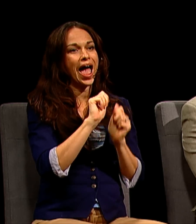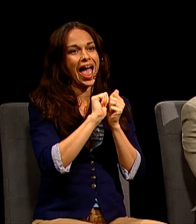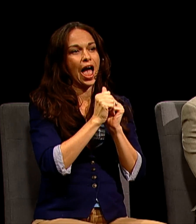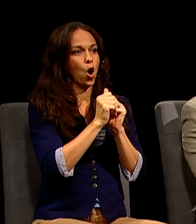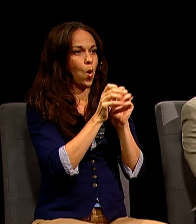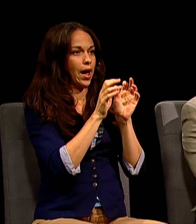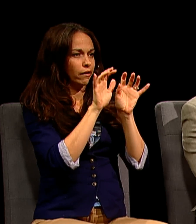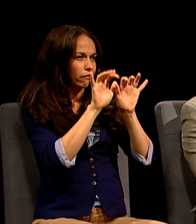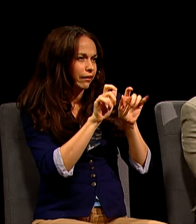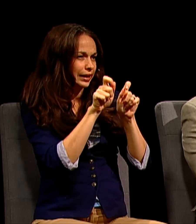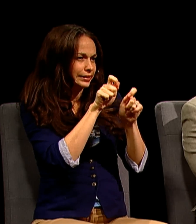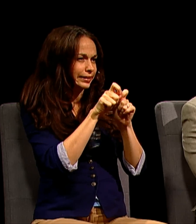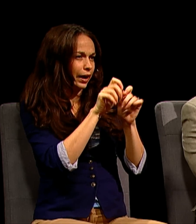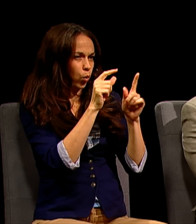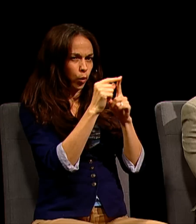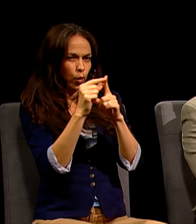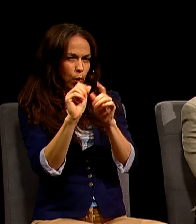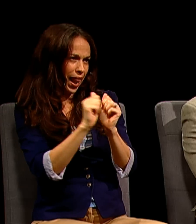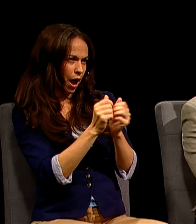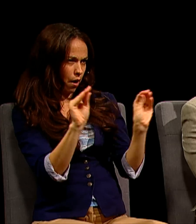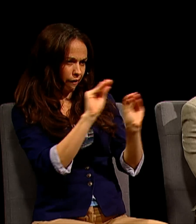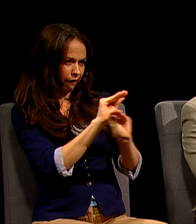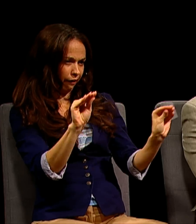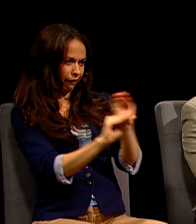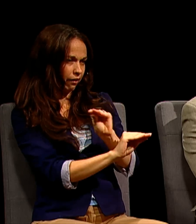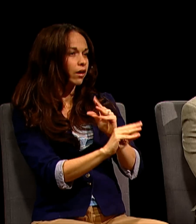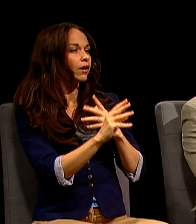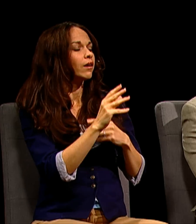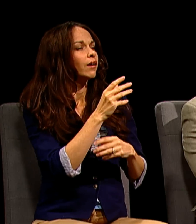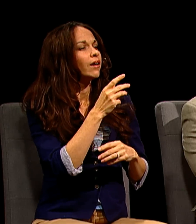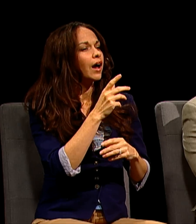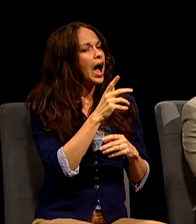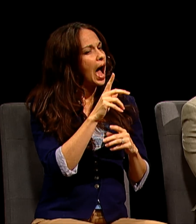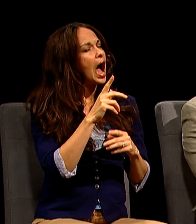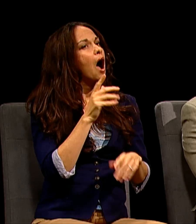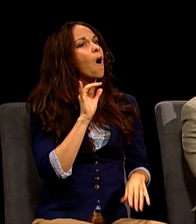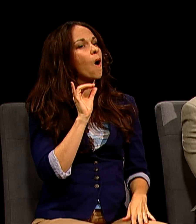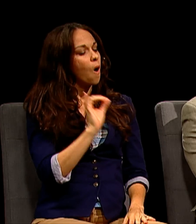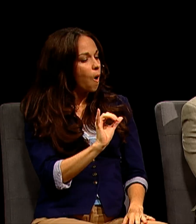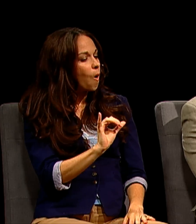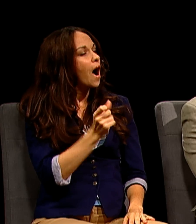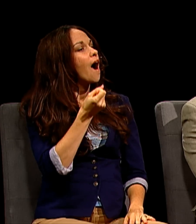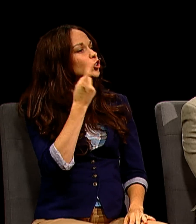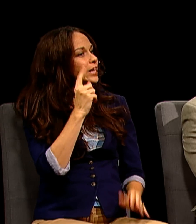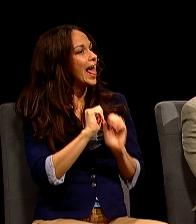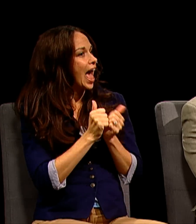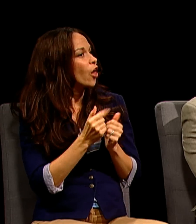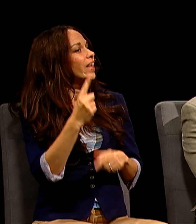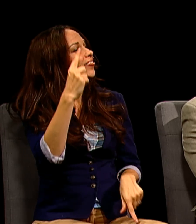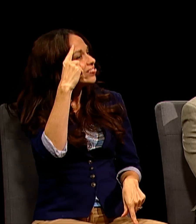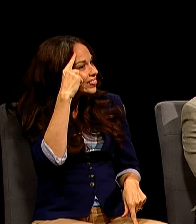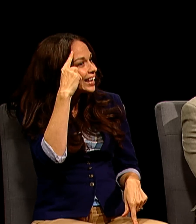I looked at it and I could see how someone might get that. I didn't mean it that way but this was instructed to